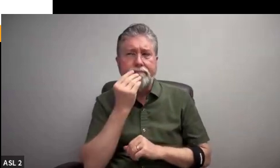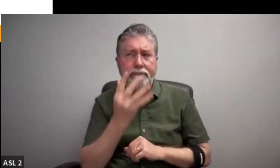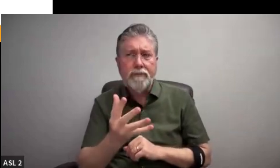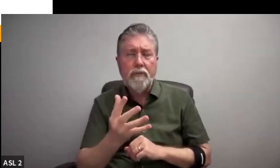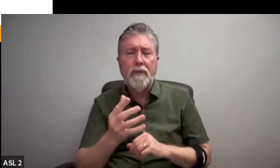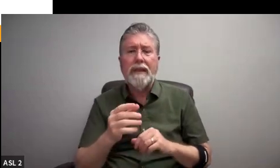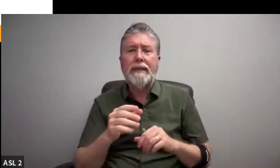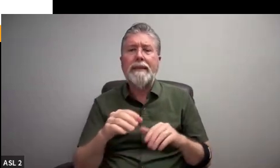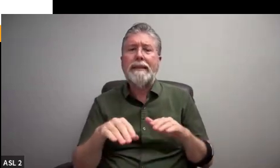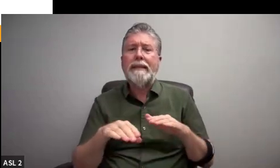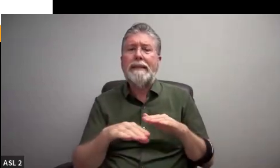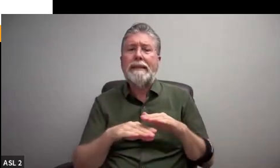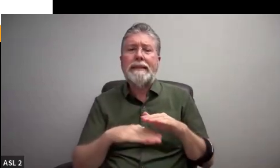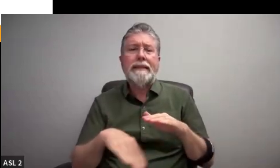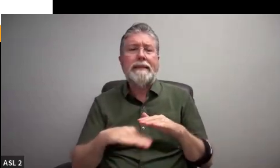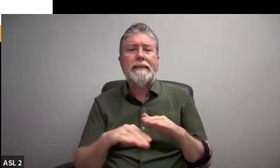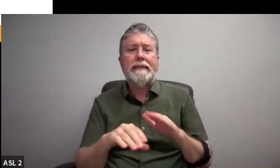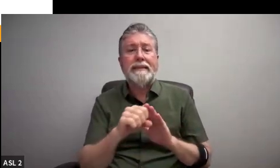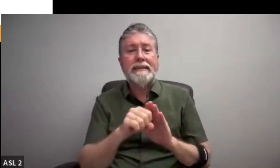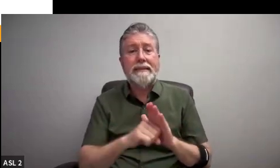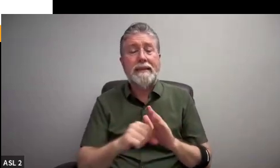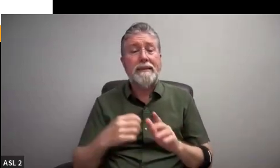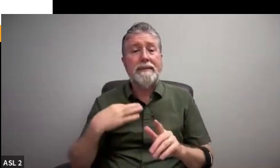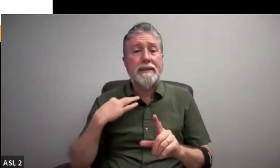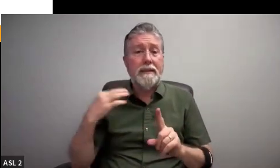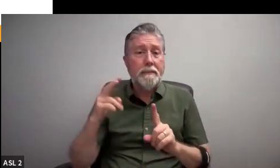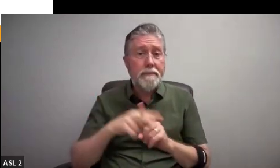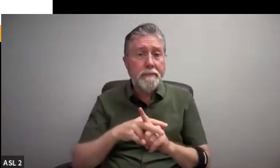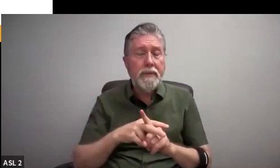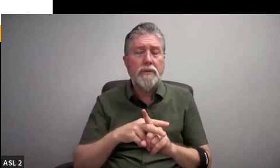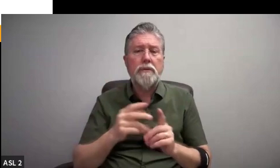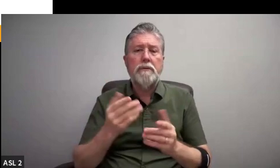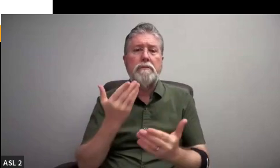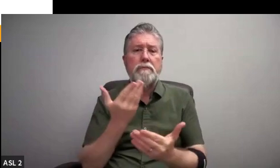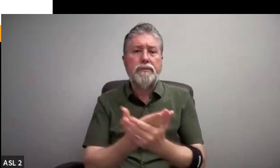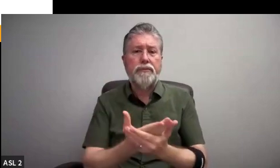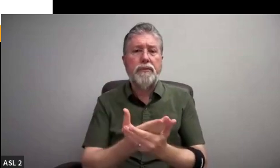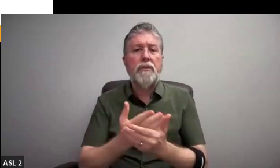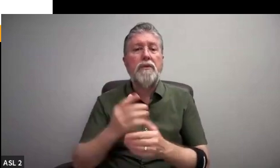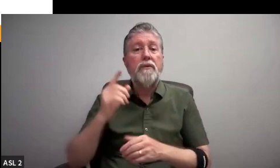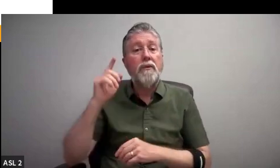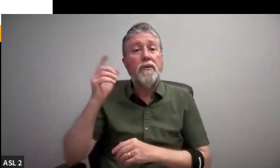state's application and justification for receiving federal funds through the Older